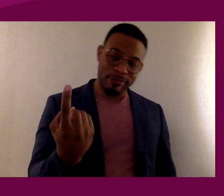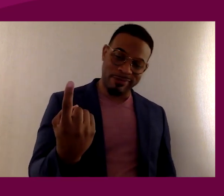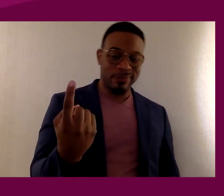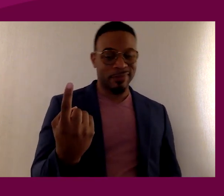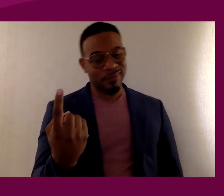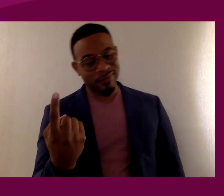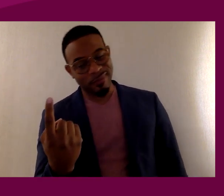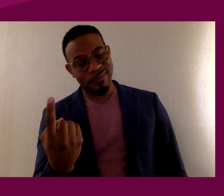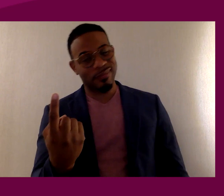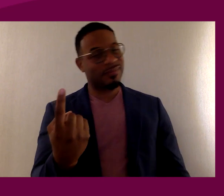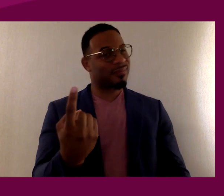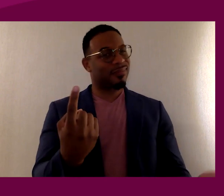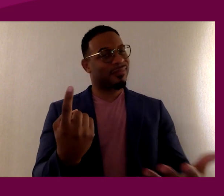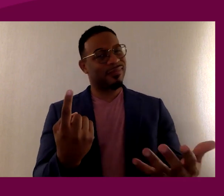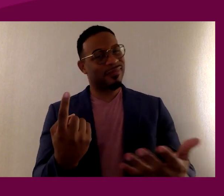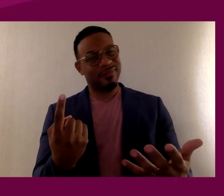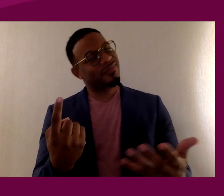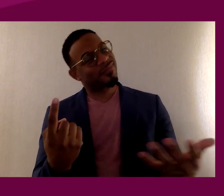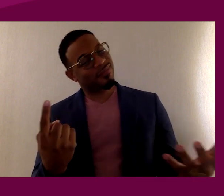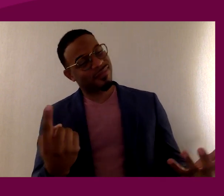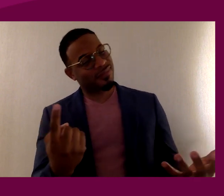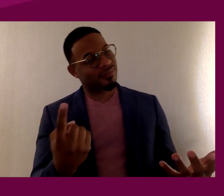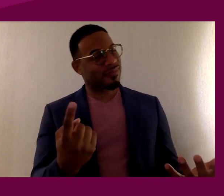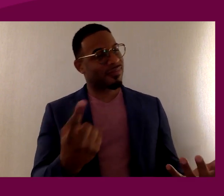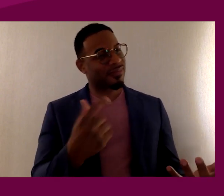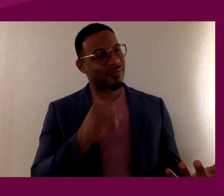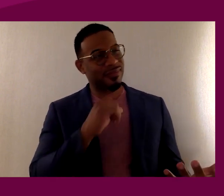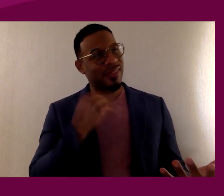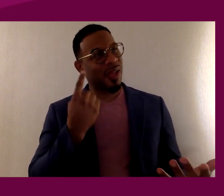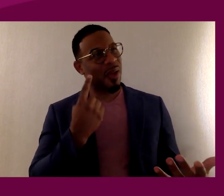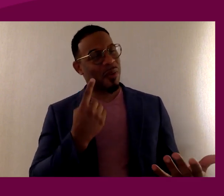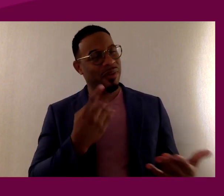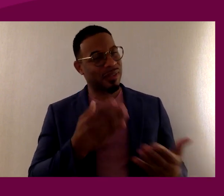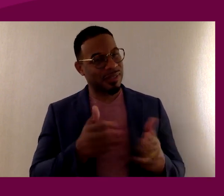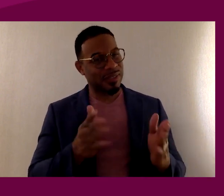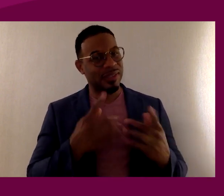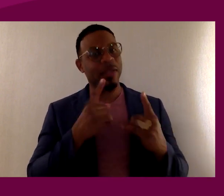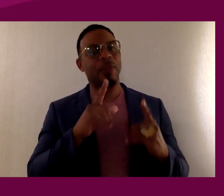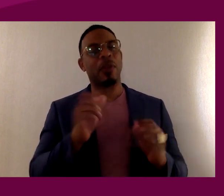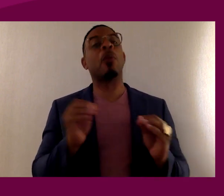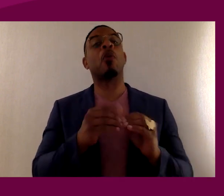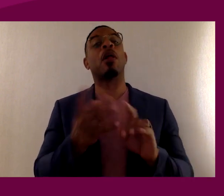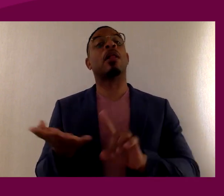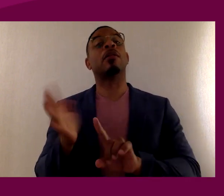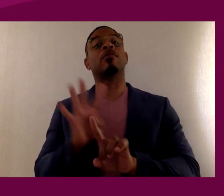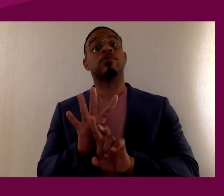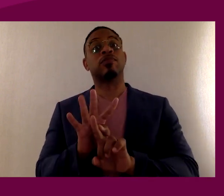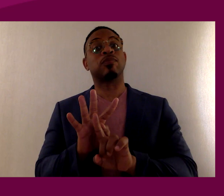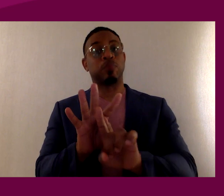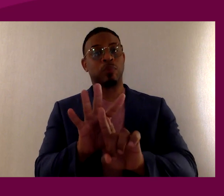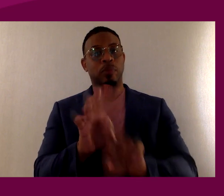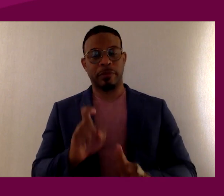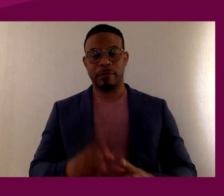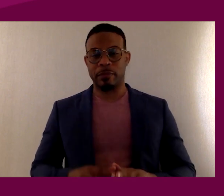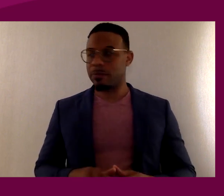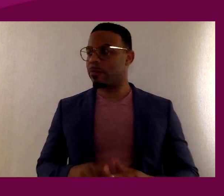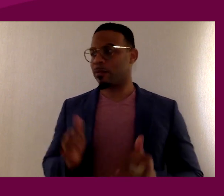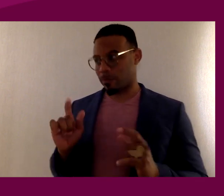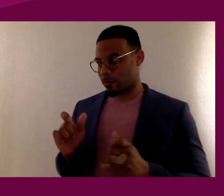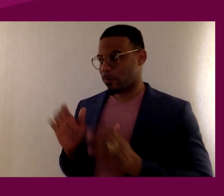because doing it alone is not generally successful. You need more than one person.